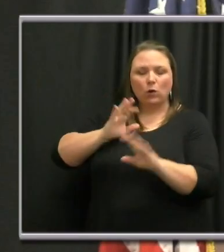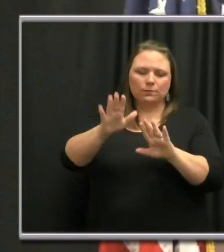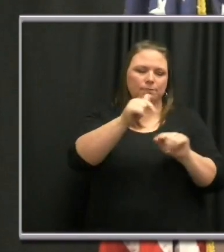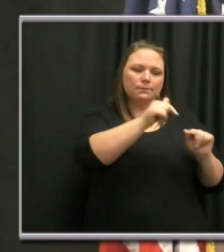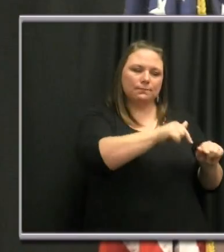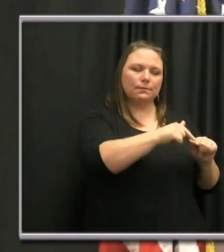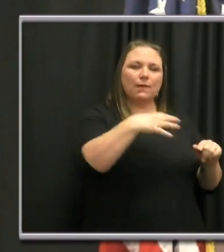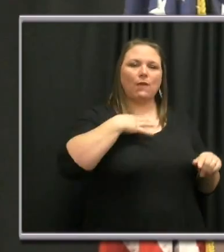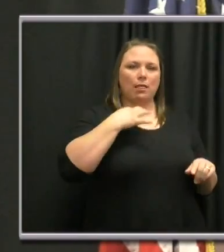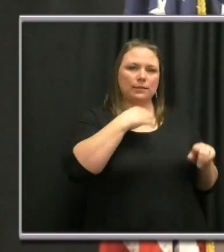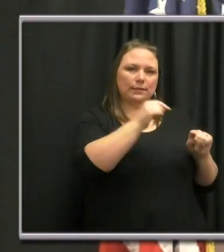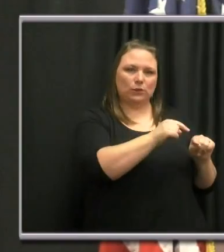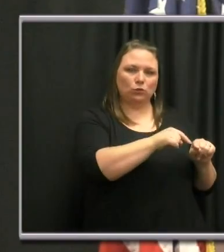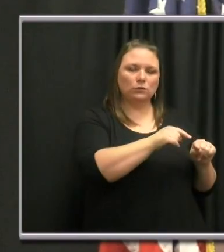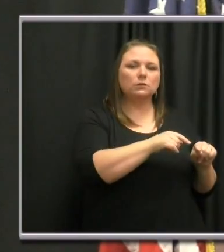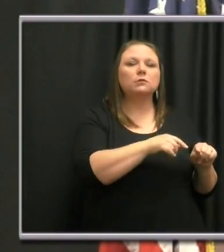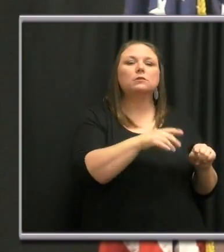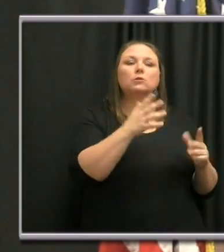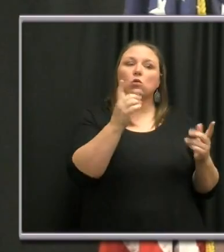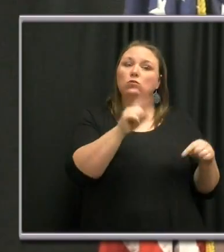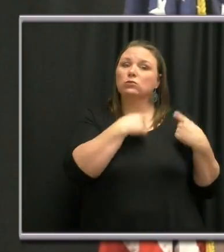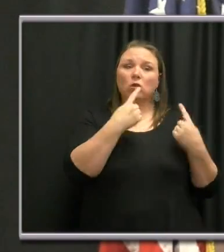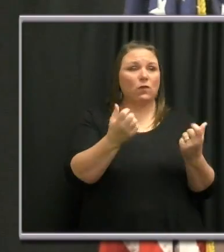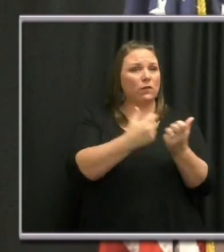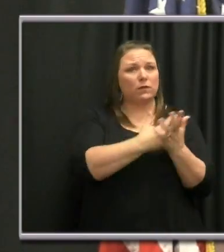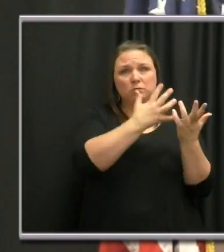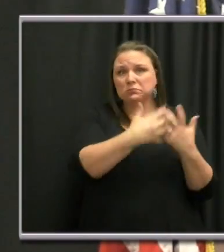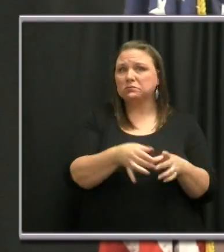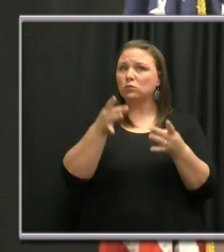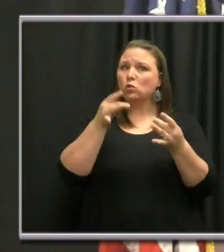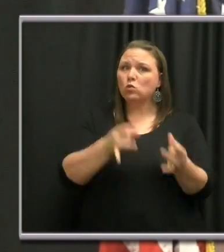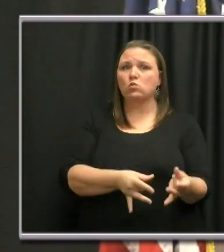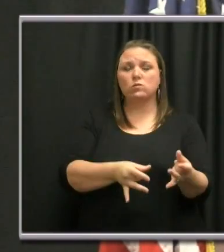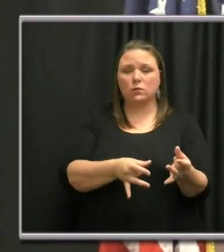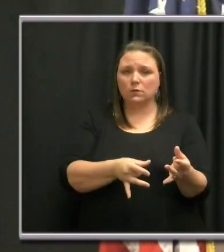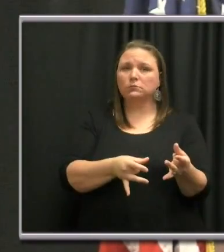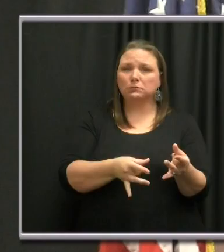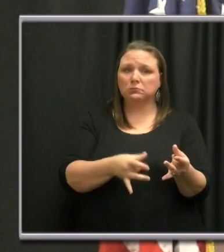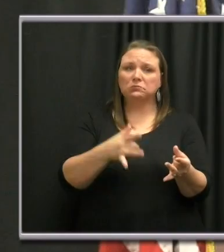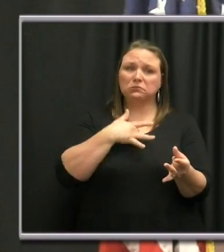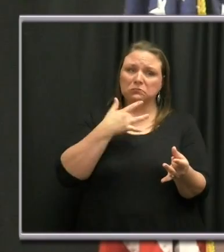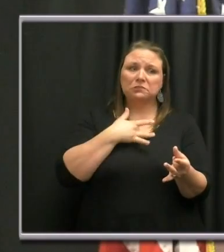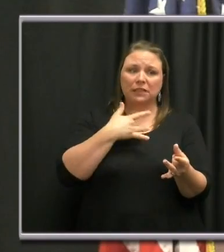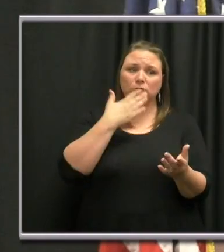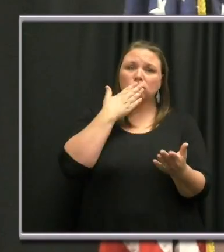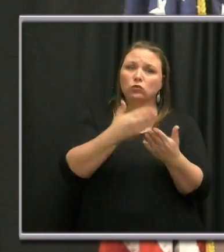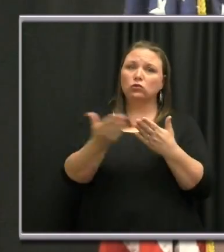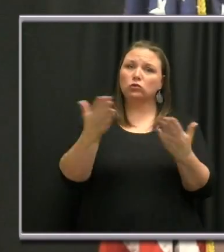THE OTHER- SHOULDER IS STAFFED BY VOLUNTEERS SO THERE BUT SO